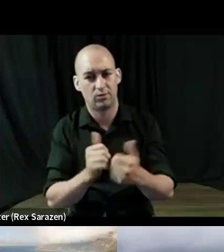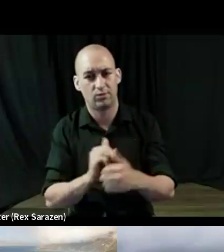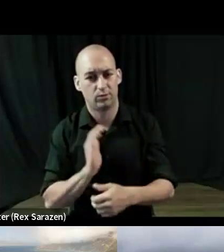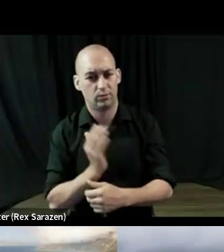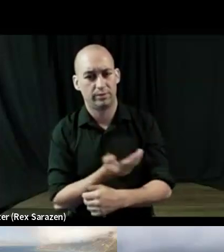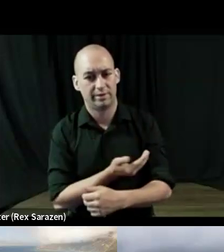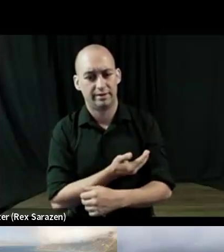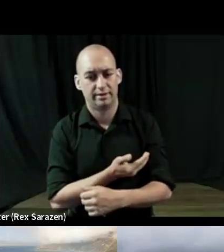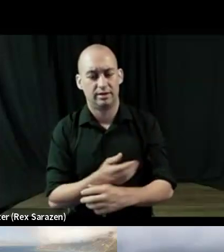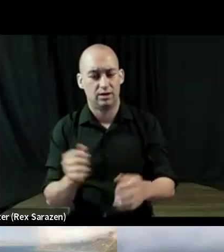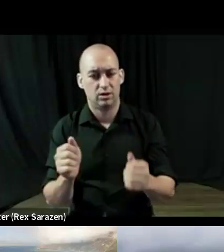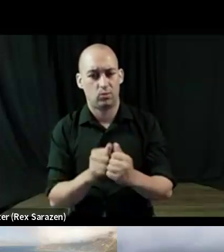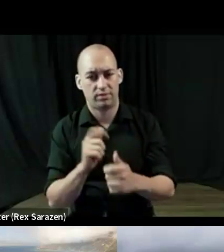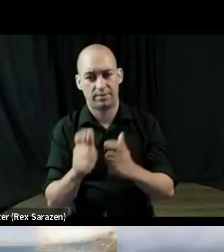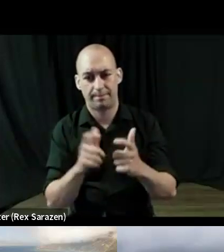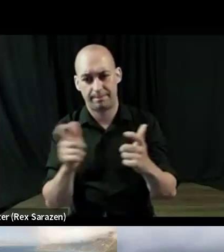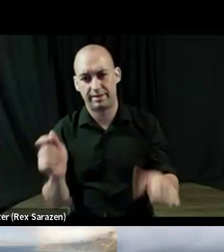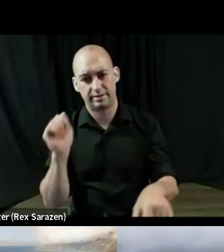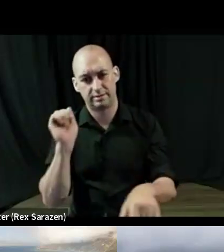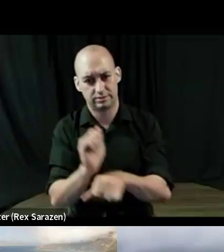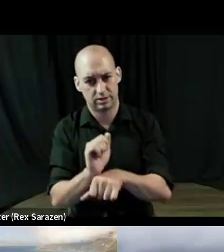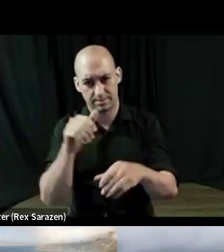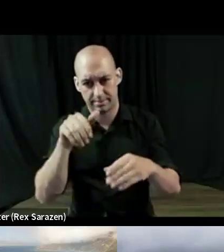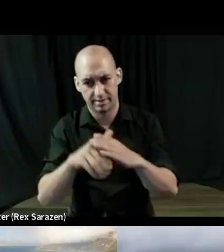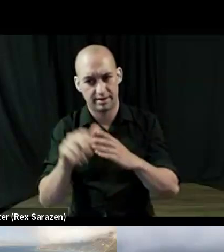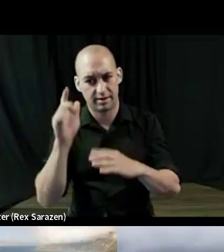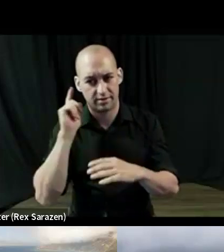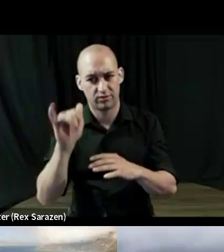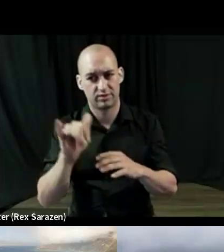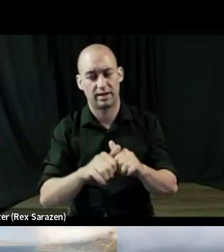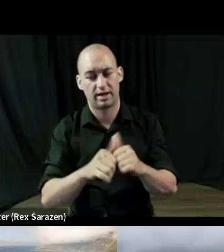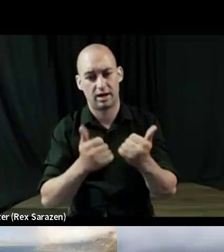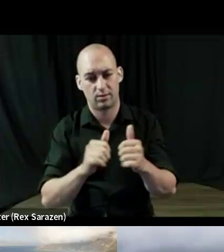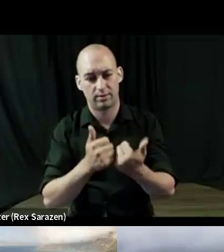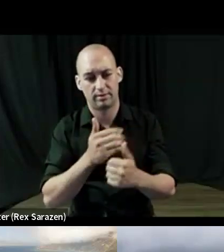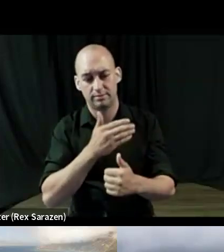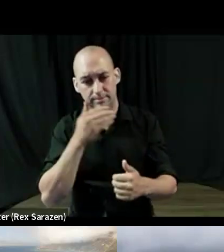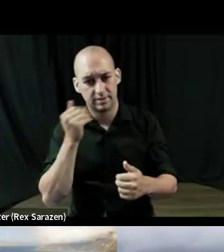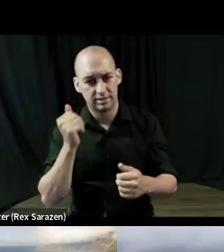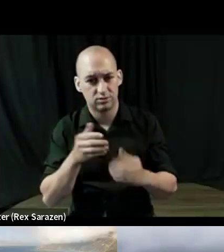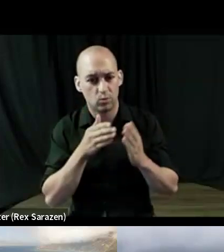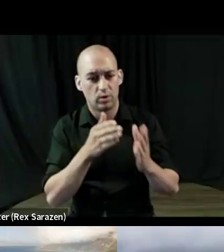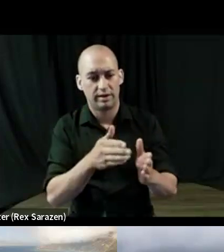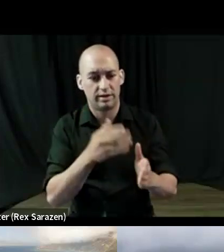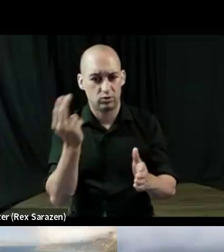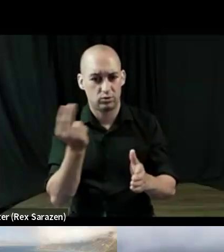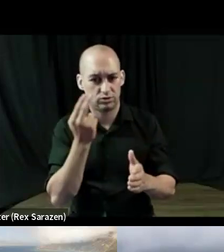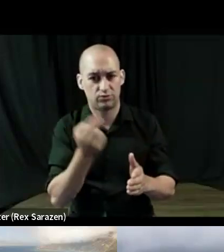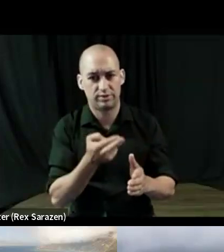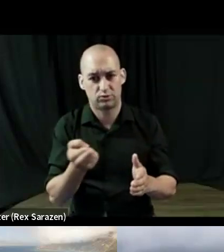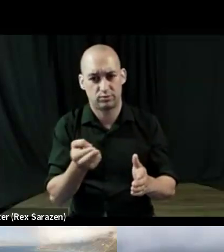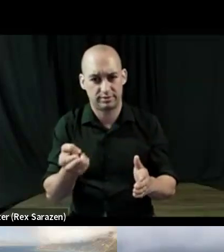with such a big task here in California, Meg. the best, most efficient use of resources. When